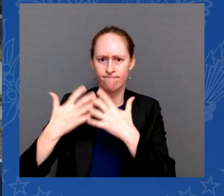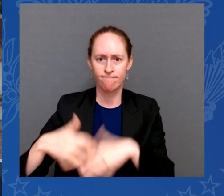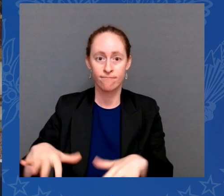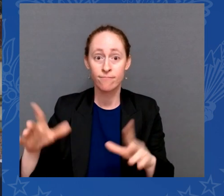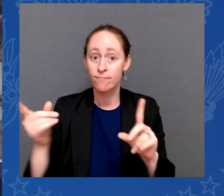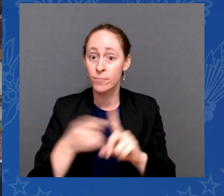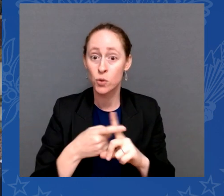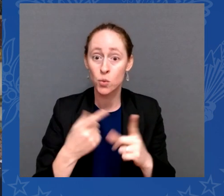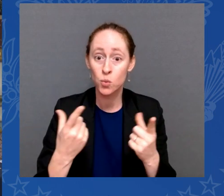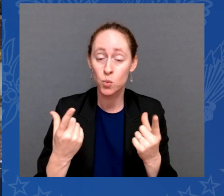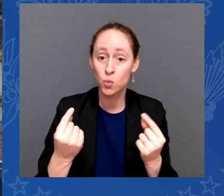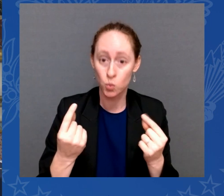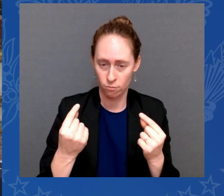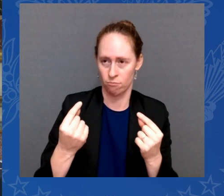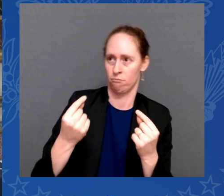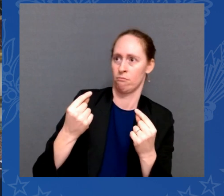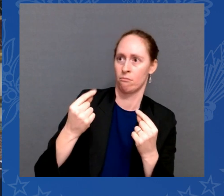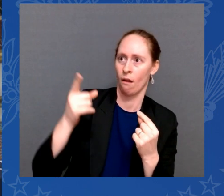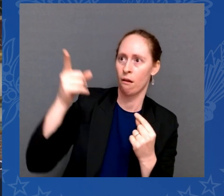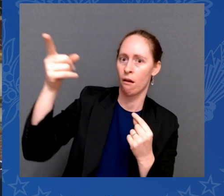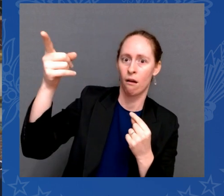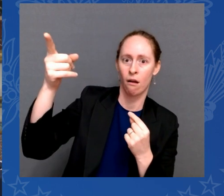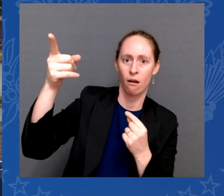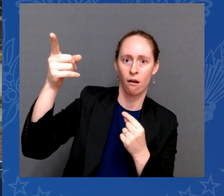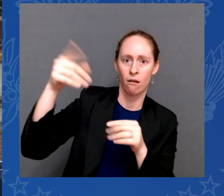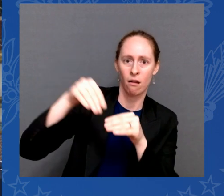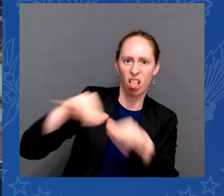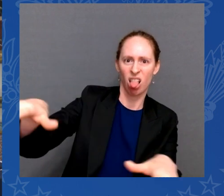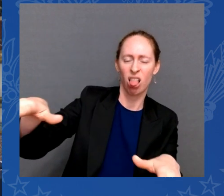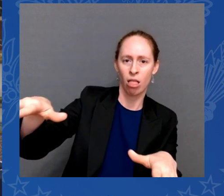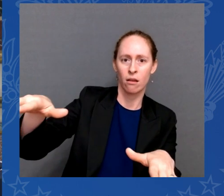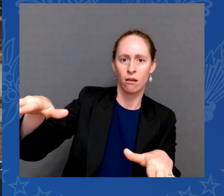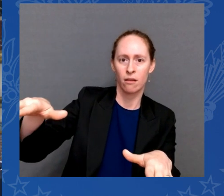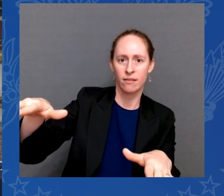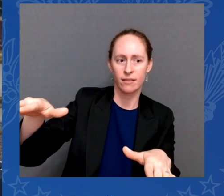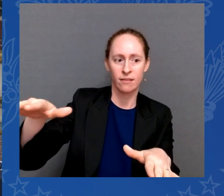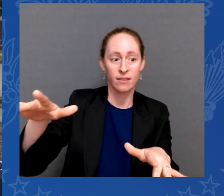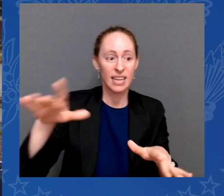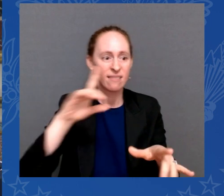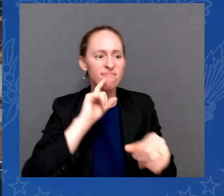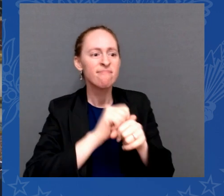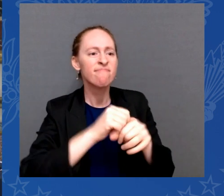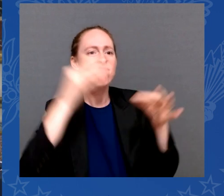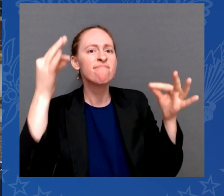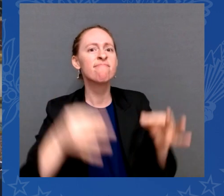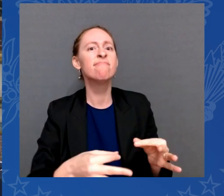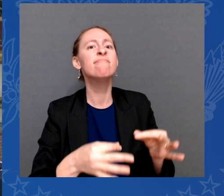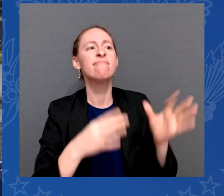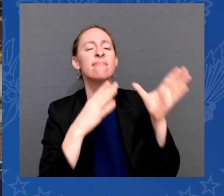And our President has been a leader in saying that the women of America should be protected;